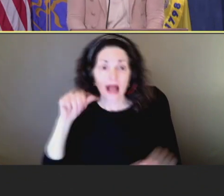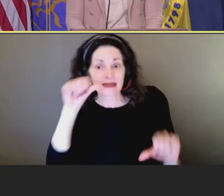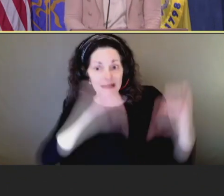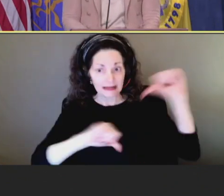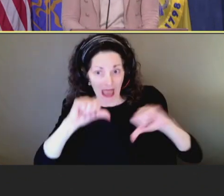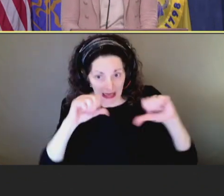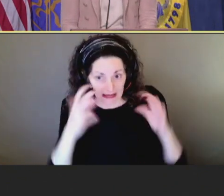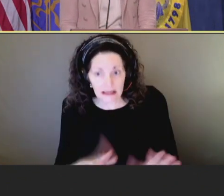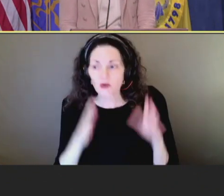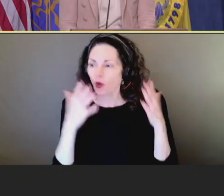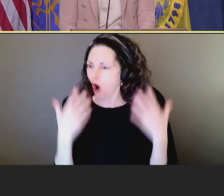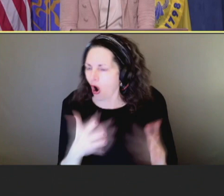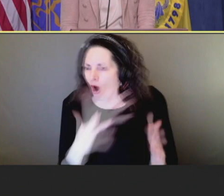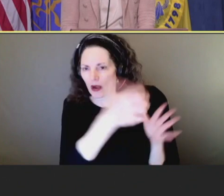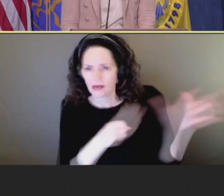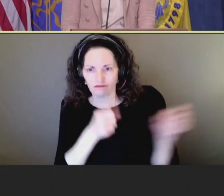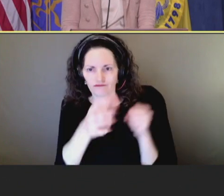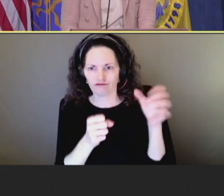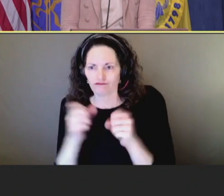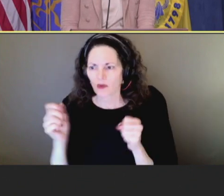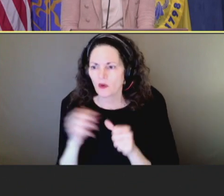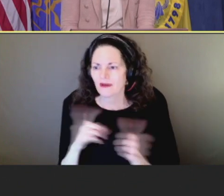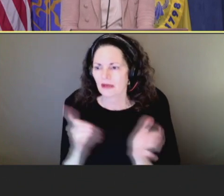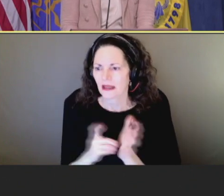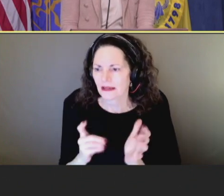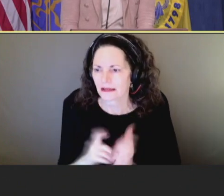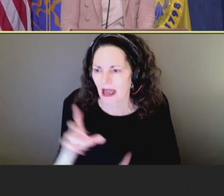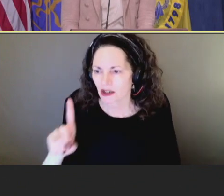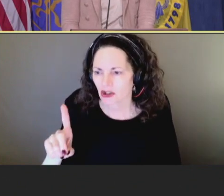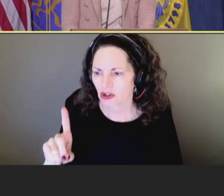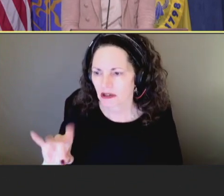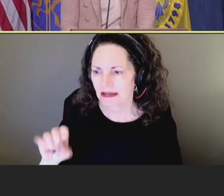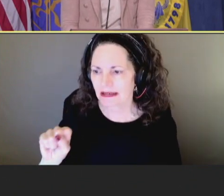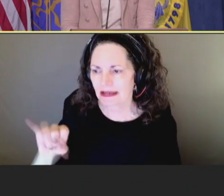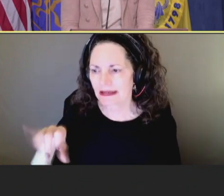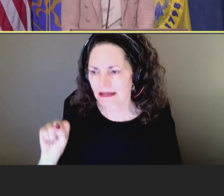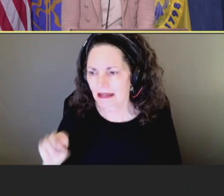Dr. Disis from the University of Washington, Dr. Larry Norton from Memorial Sloan Kettering,